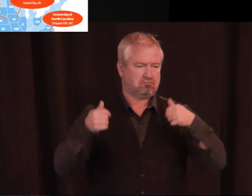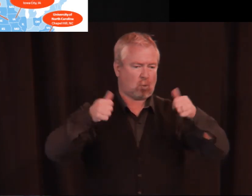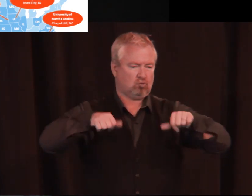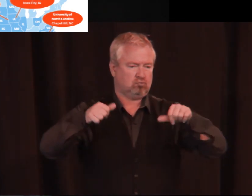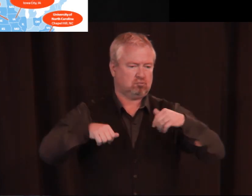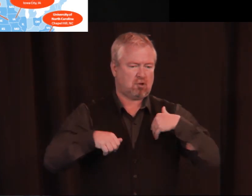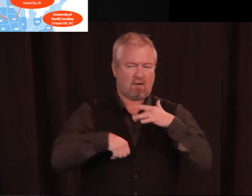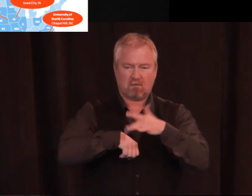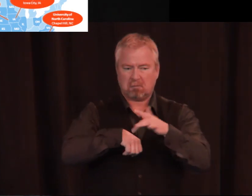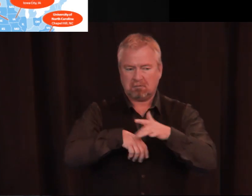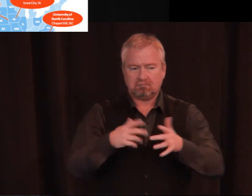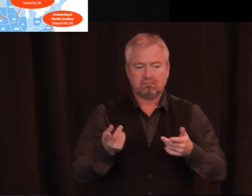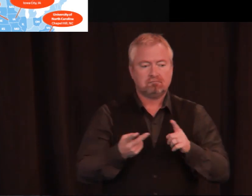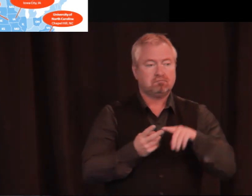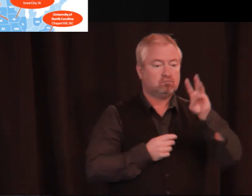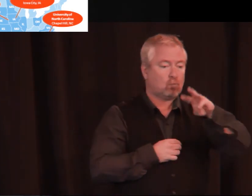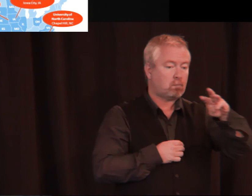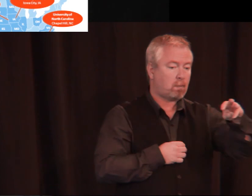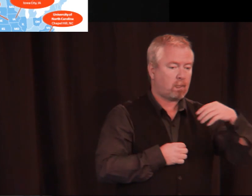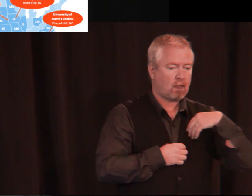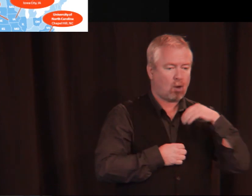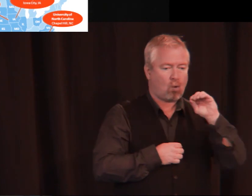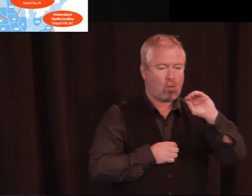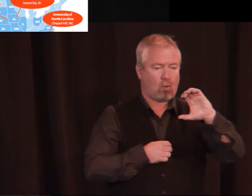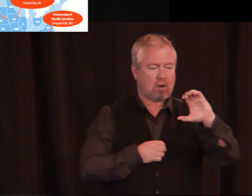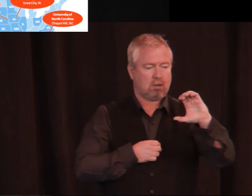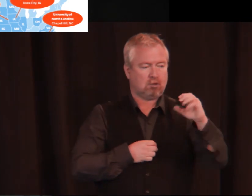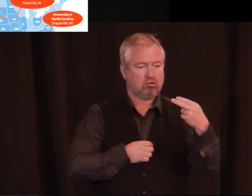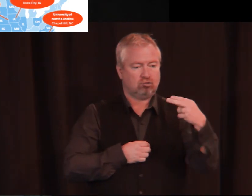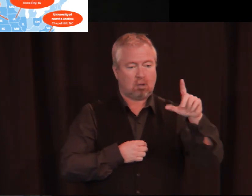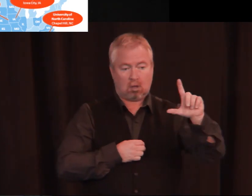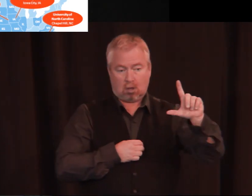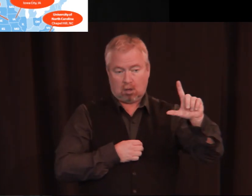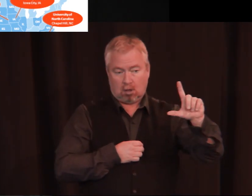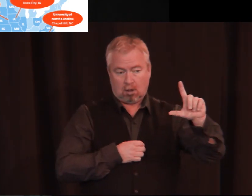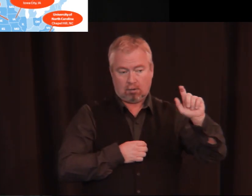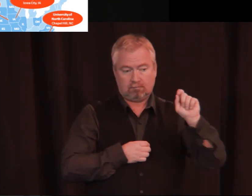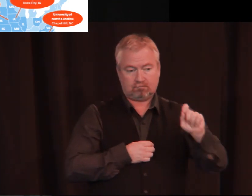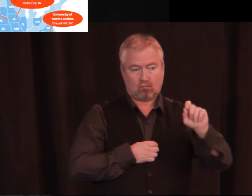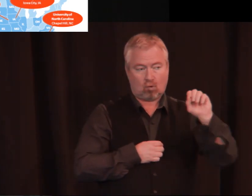We have our web page, the OCHLstudy.org, so you can go to our web page and get information.